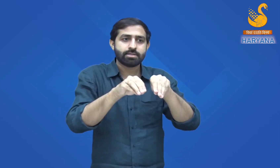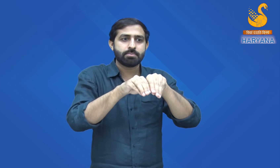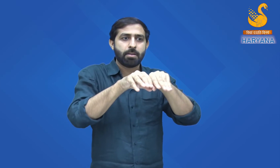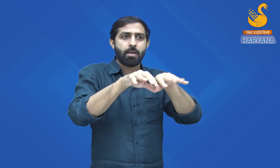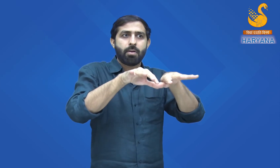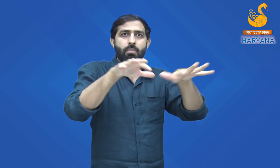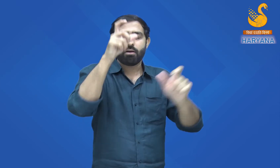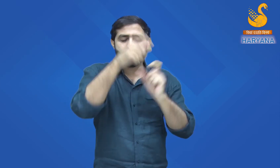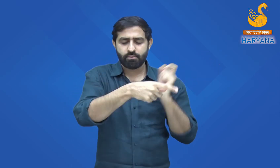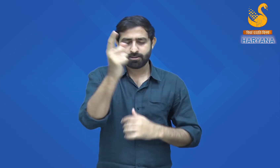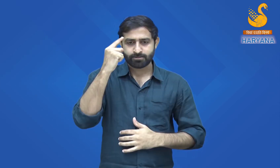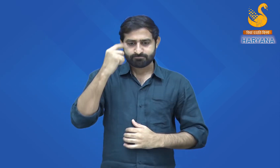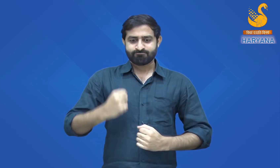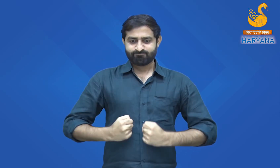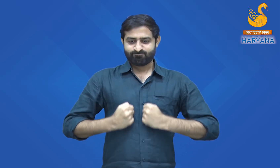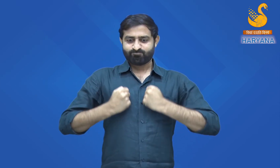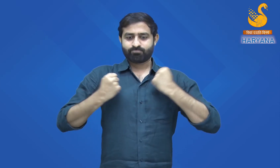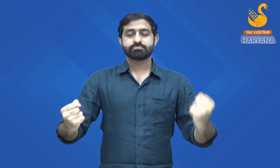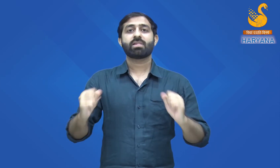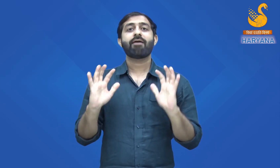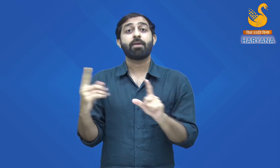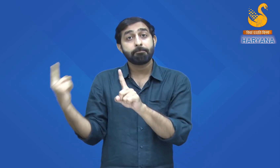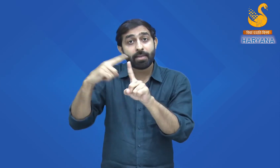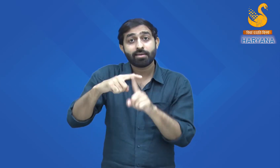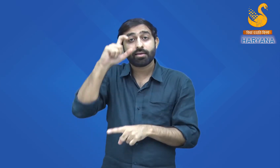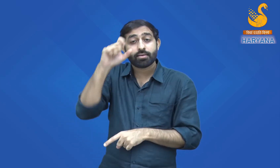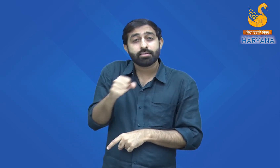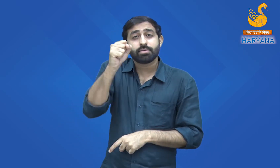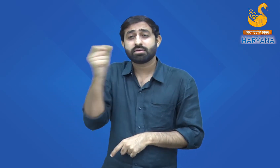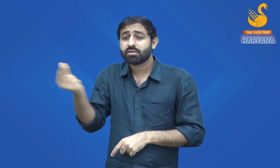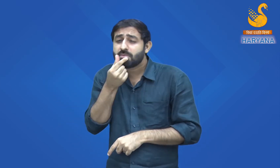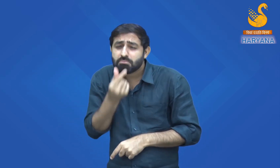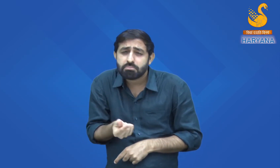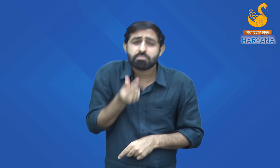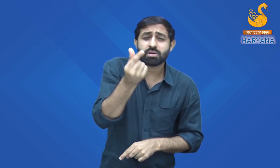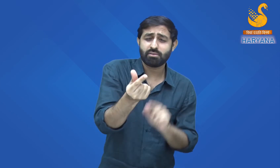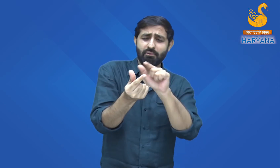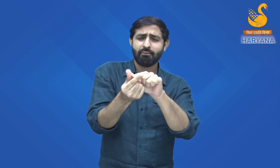and encourage don't to fight for their Nation bravery. Similarly Mahatma Gandhi's